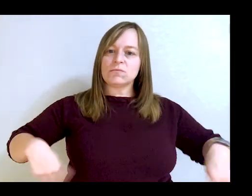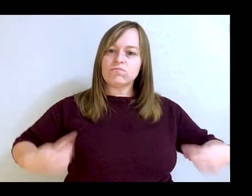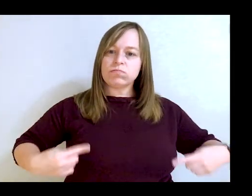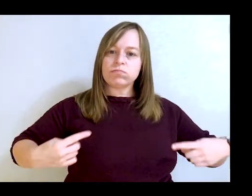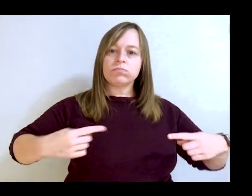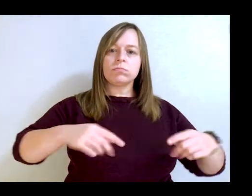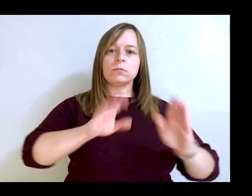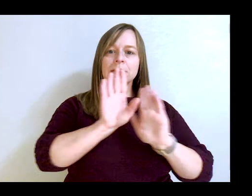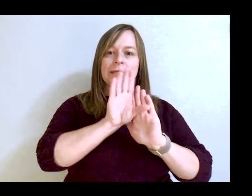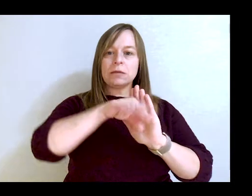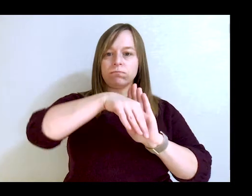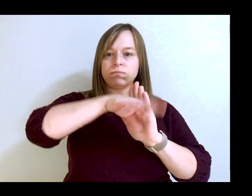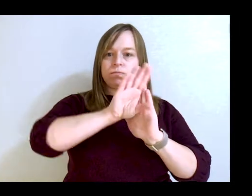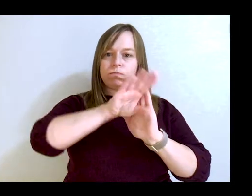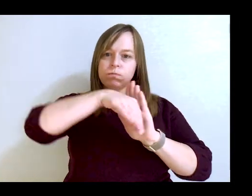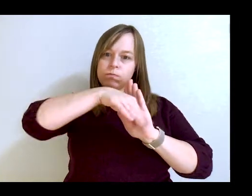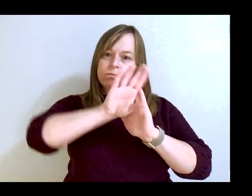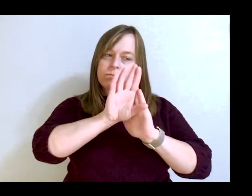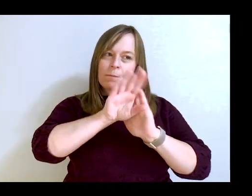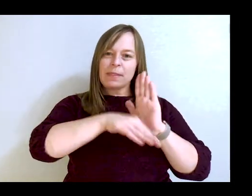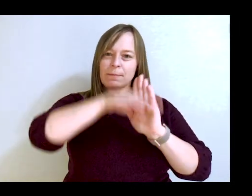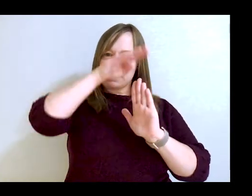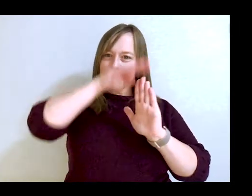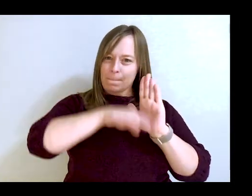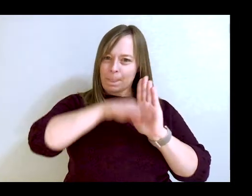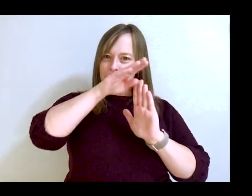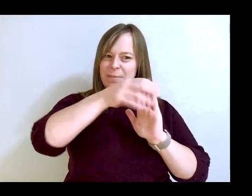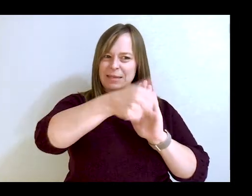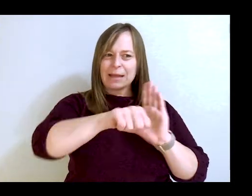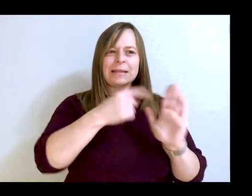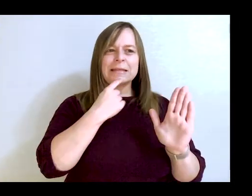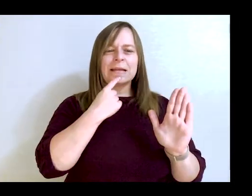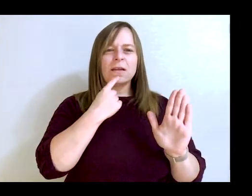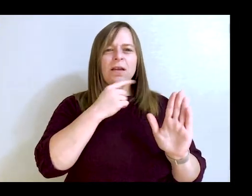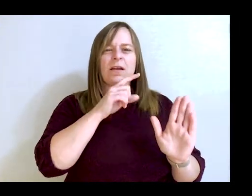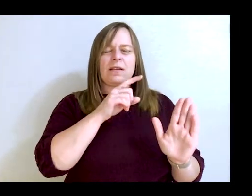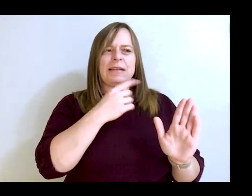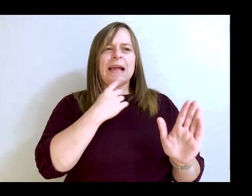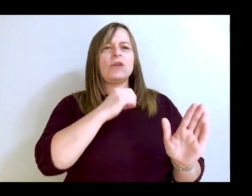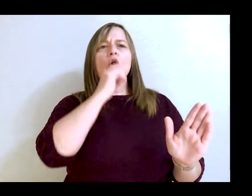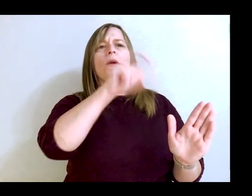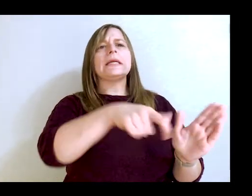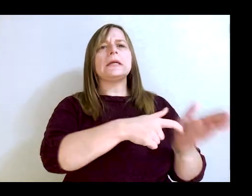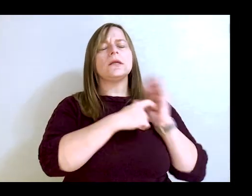elevation on his wheelchair. They were saying that these were not necessary